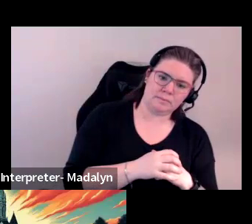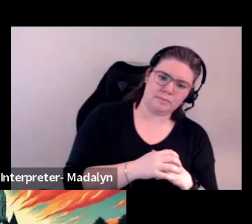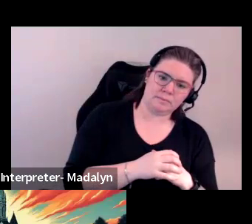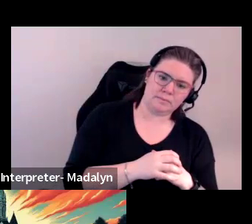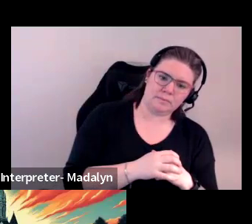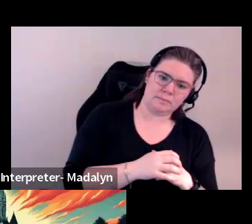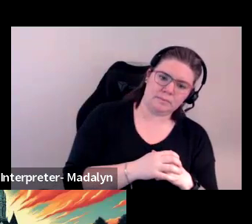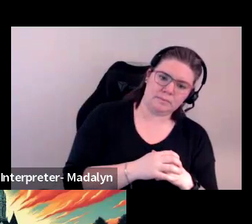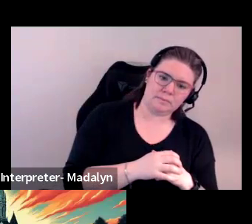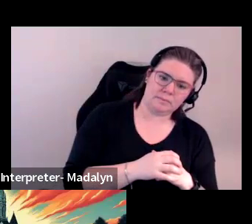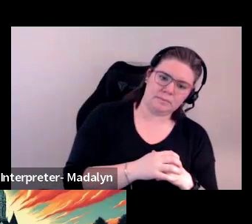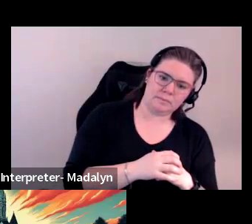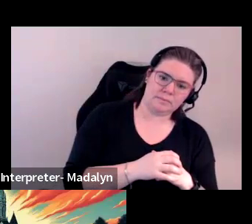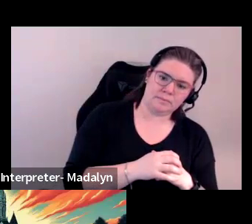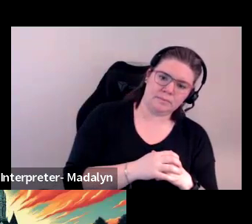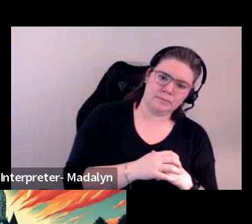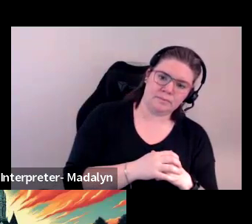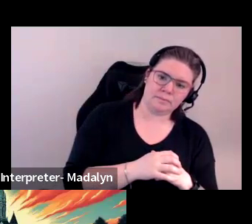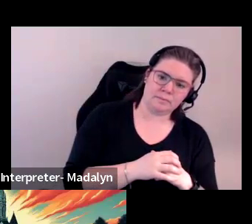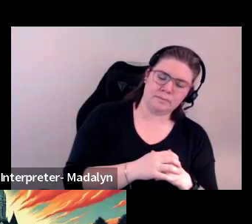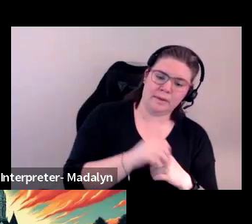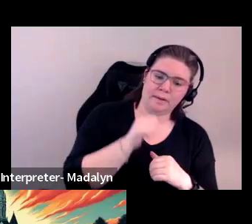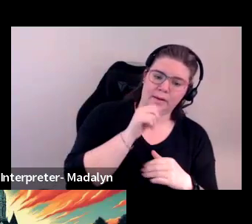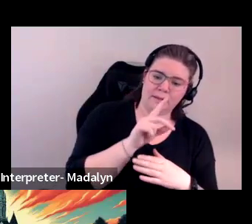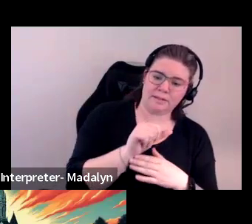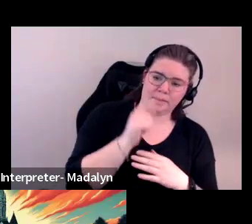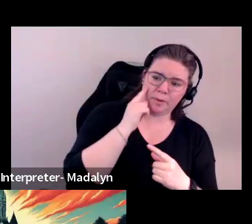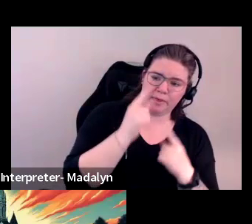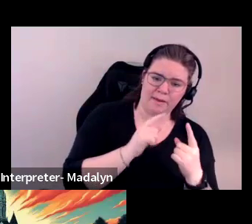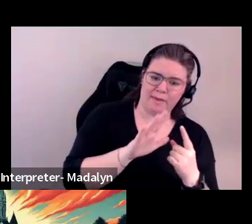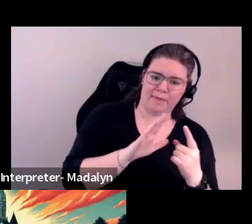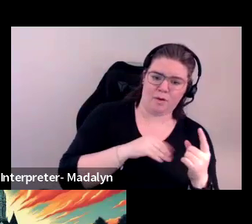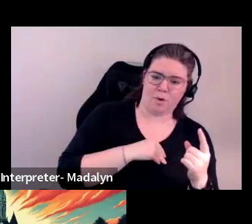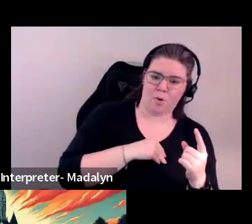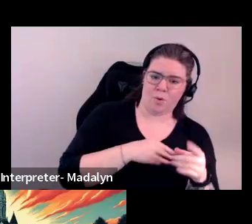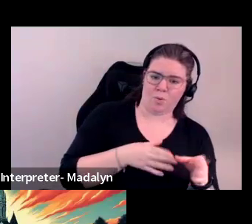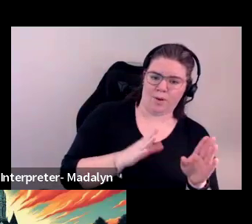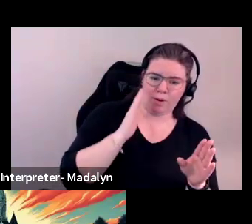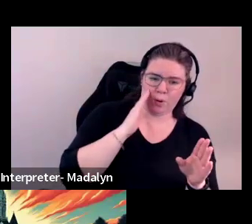Tom Olin: or non disabled, thinking their own way and not the usability way, you know. Don Dew: Hanging!